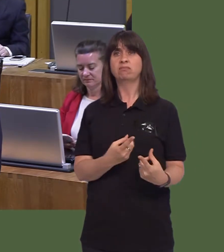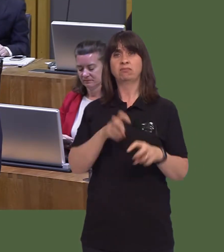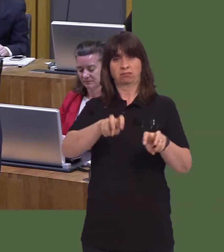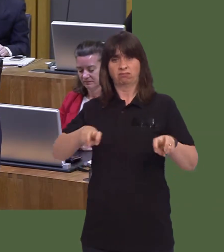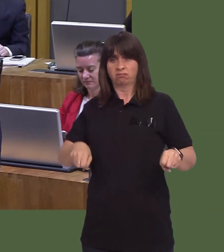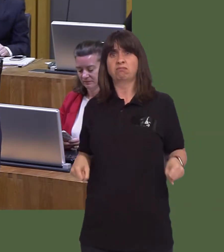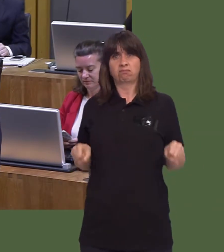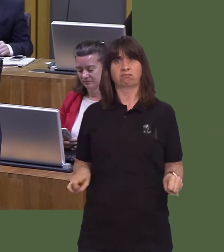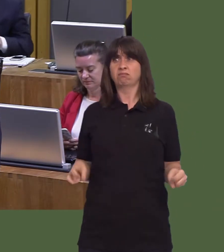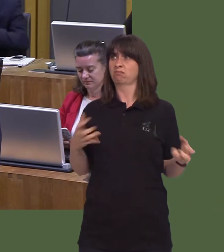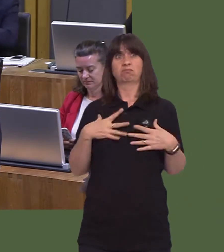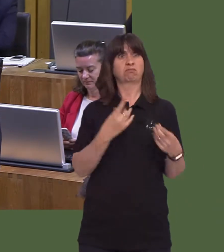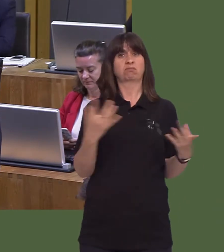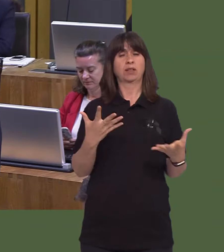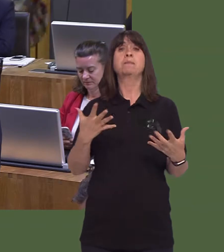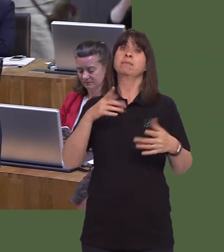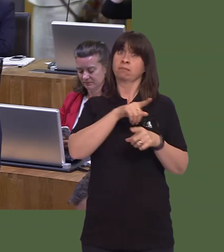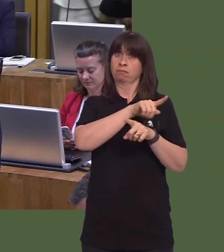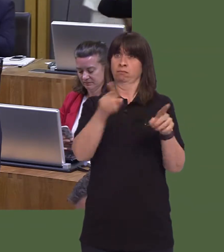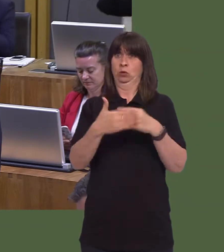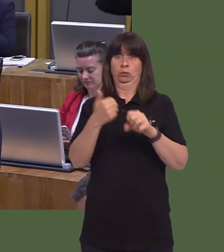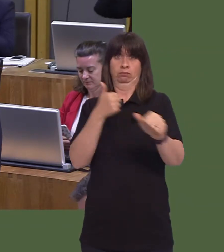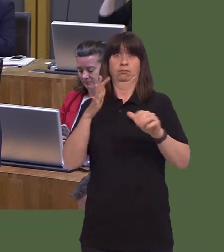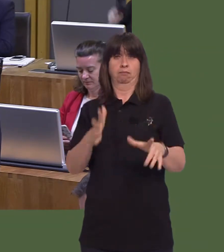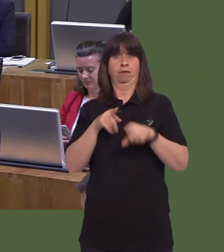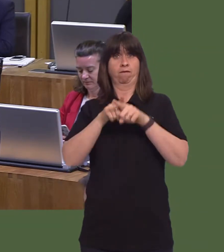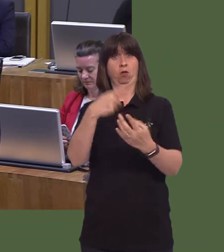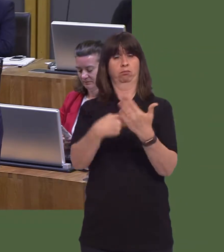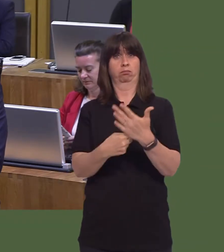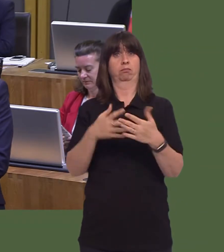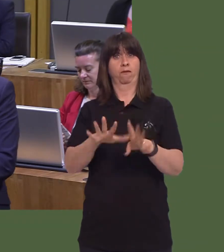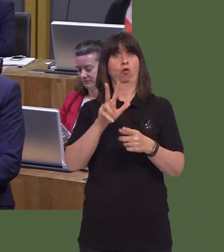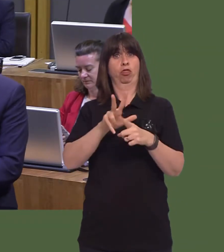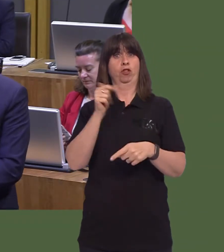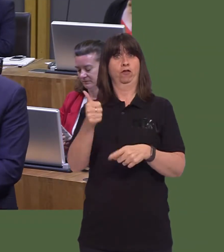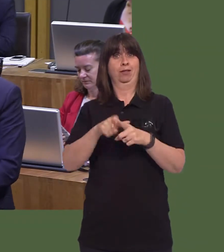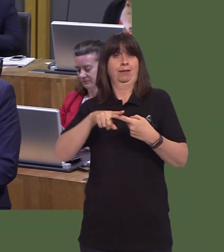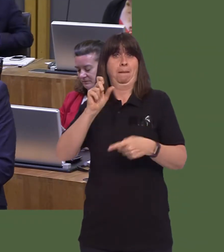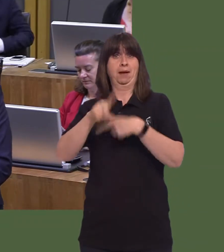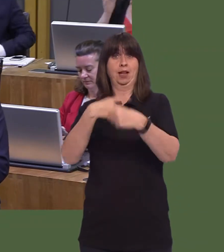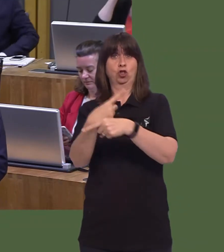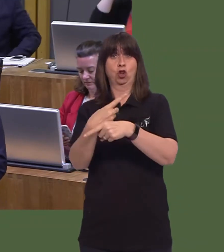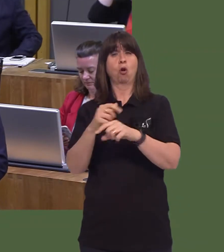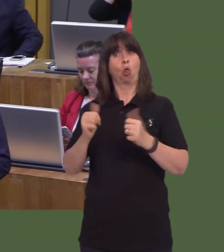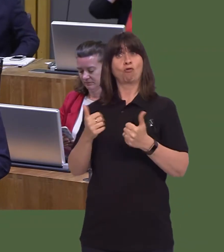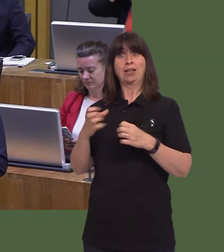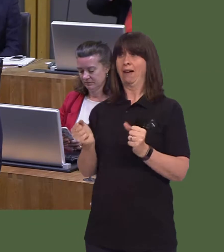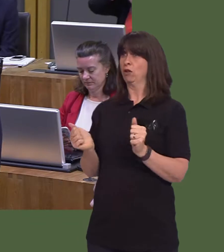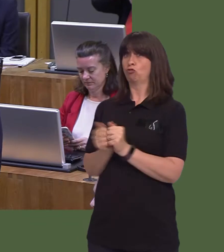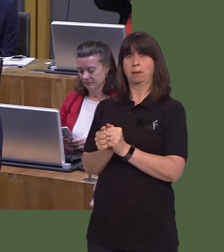need to be complied with by 31 December next year. I can say that agreements are already in place to modify a significant proportion of the